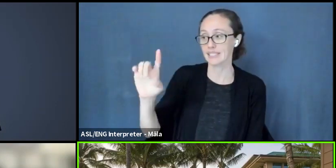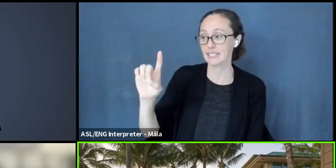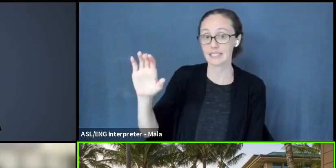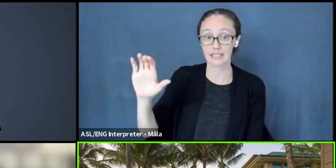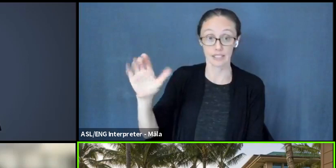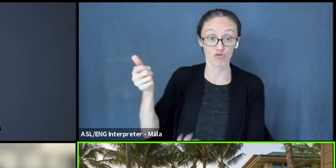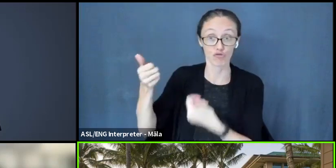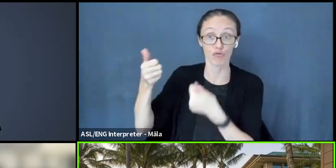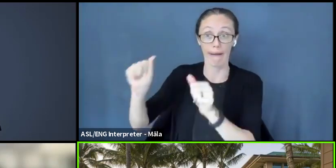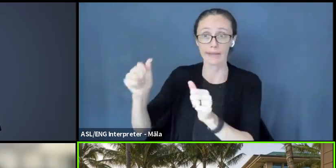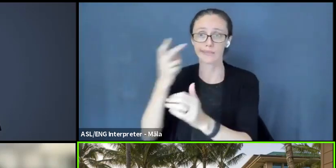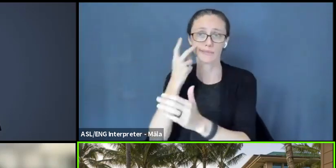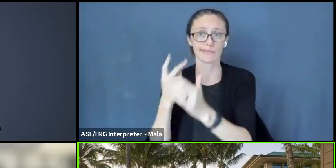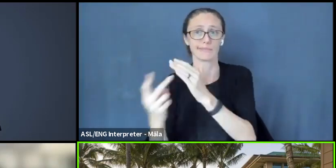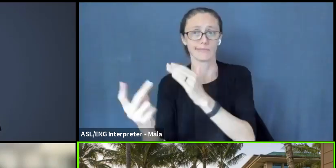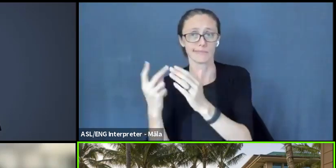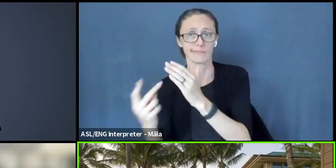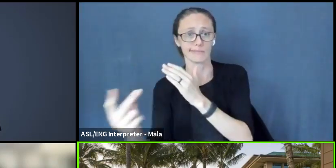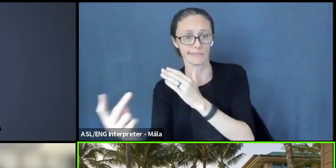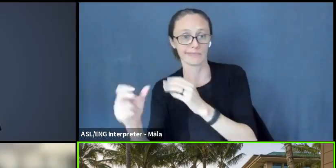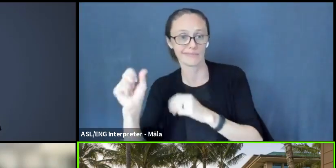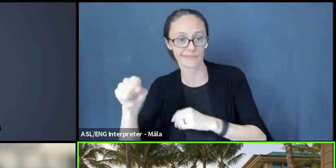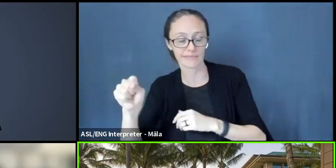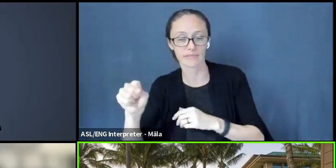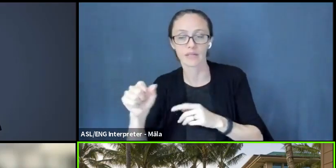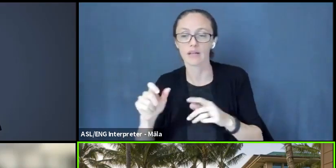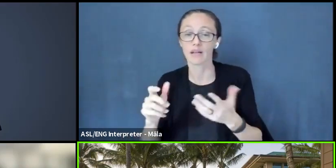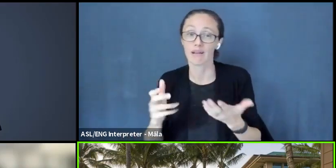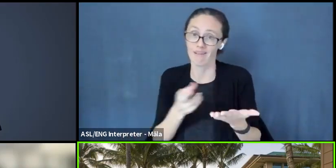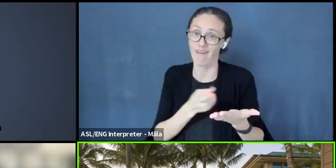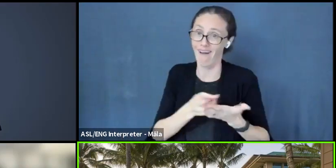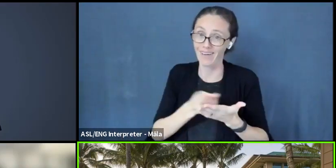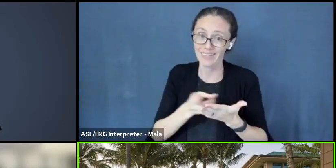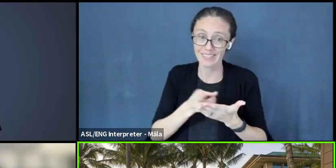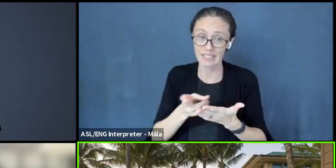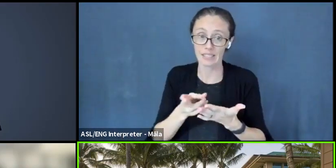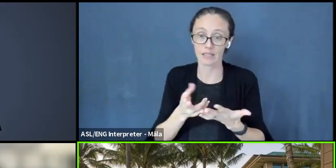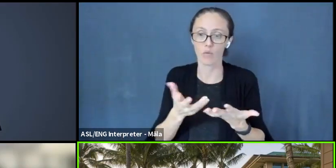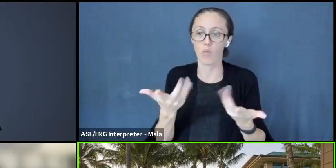And a lot of it really a lot of it honestly really depends on what percent of the population